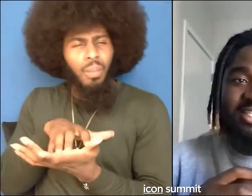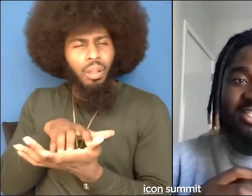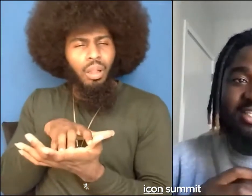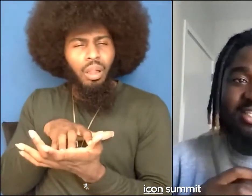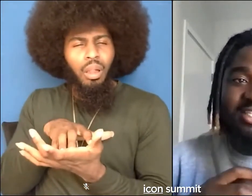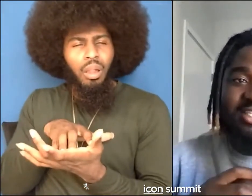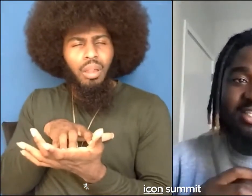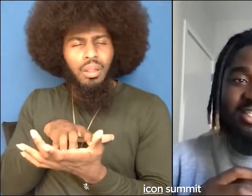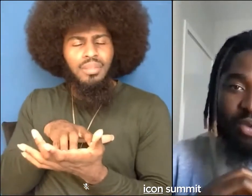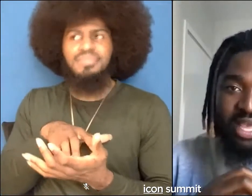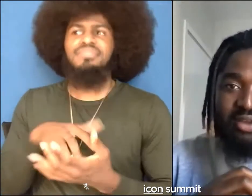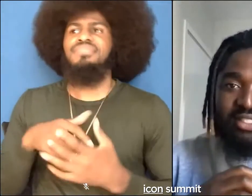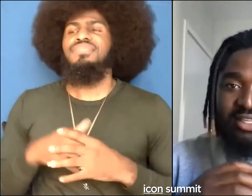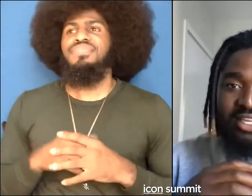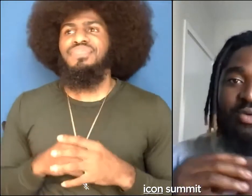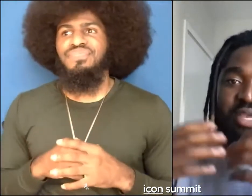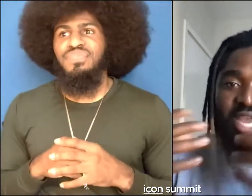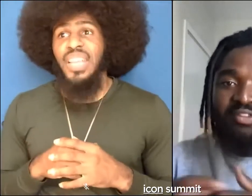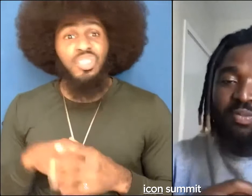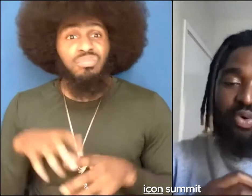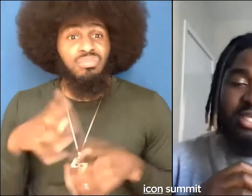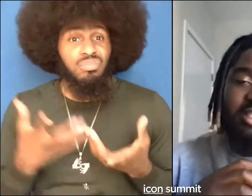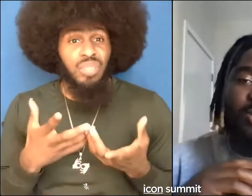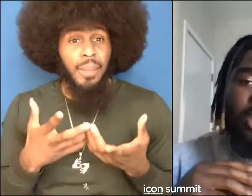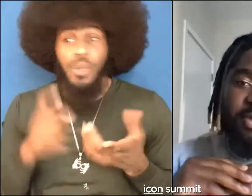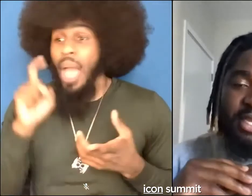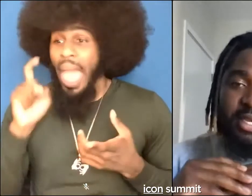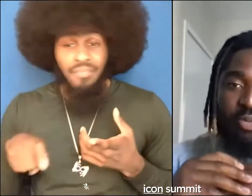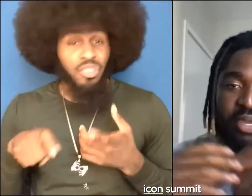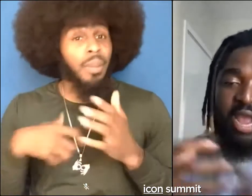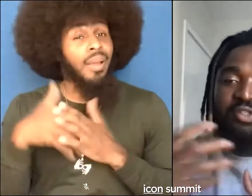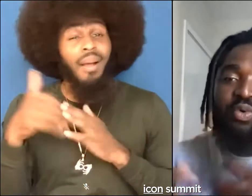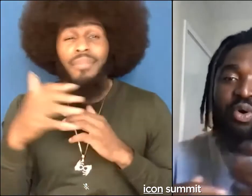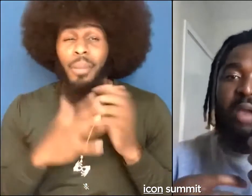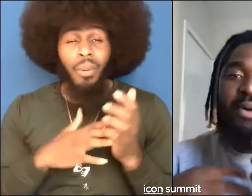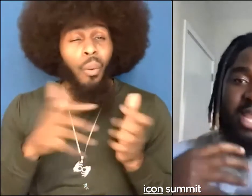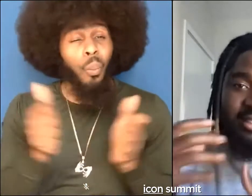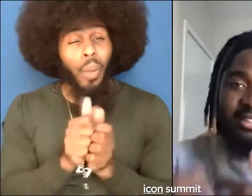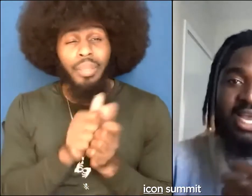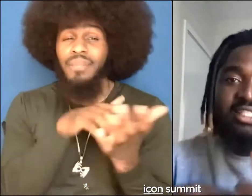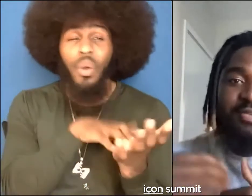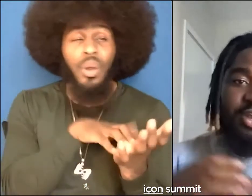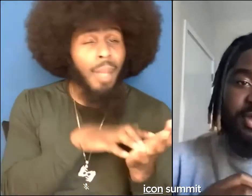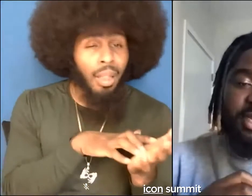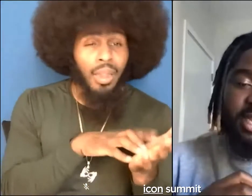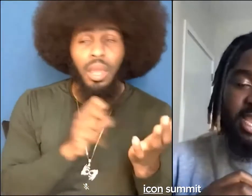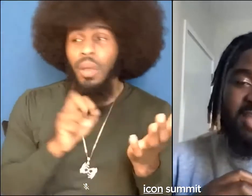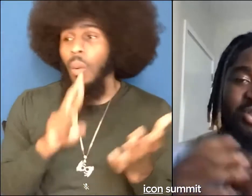we can really go without being comfortable with the idea of vulnerability or being comfortable about exercising vulnerability.